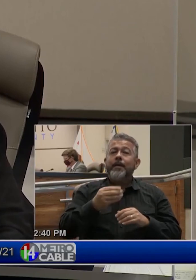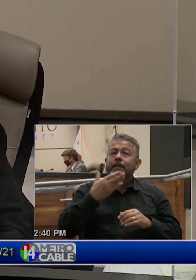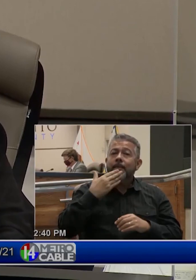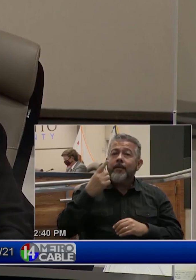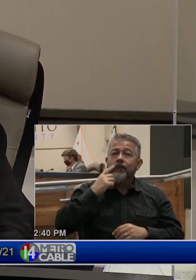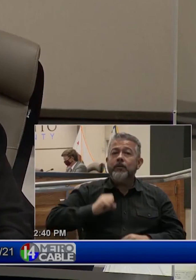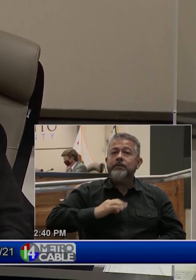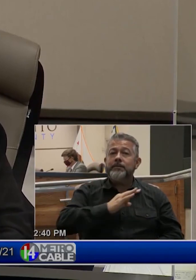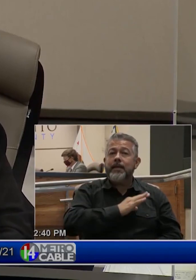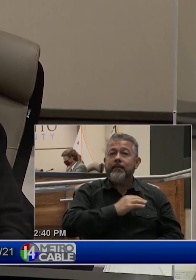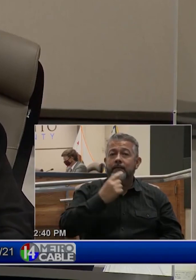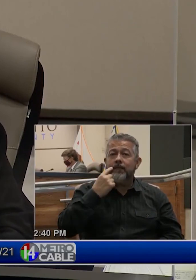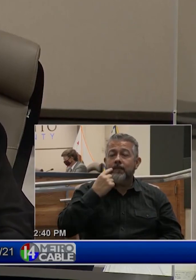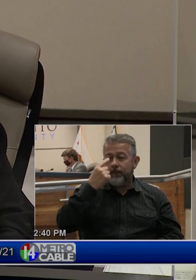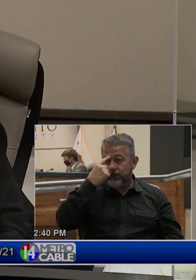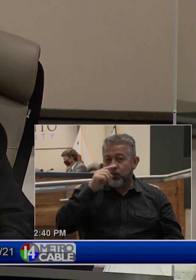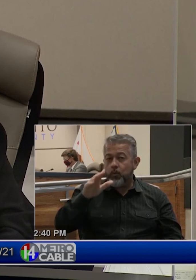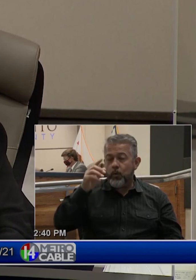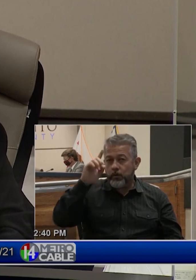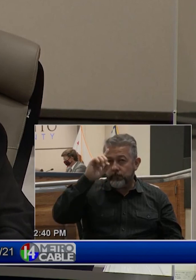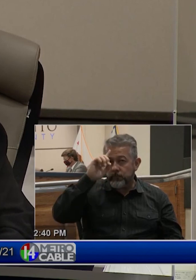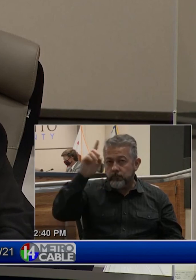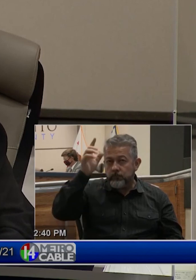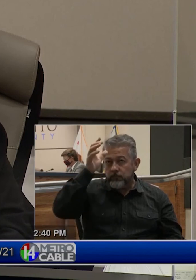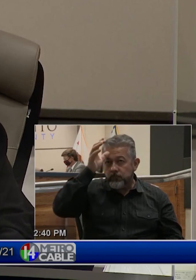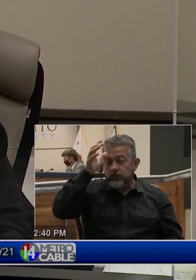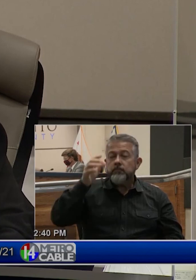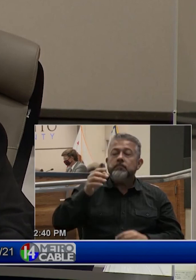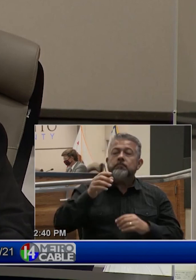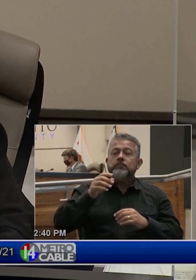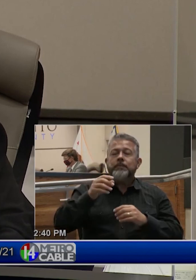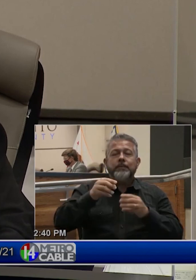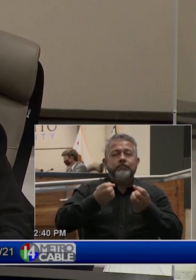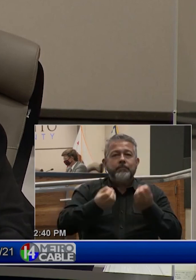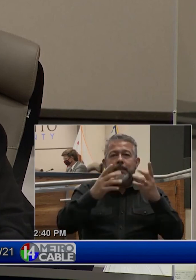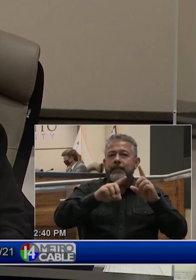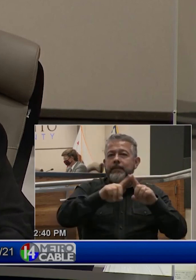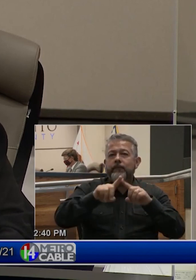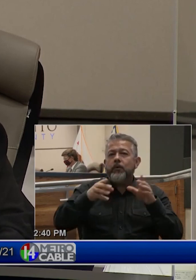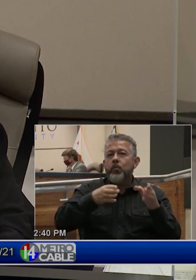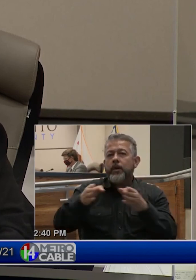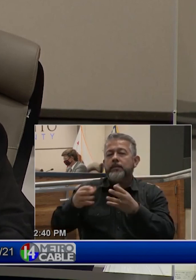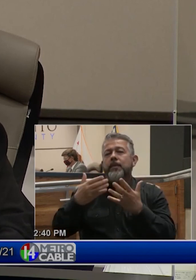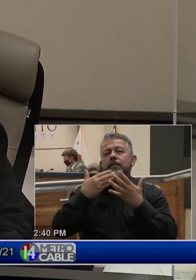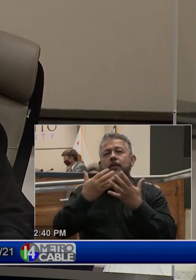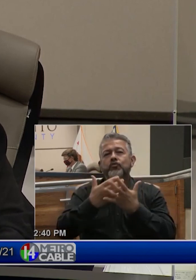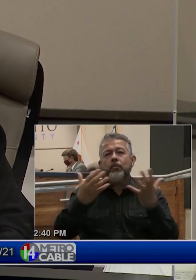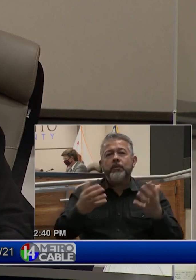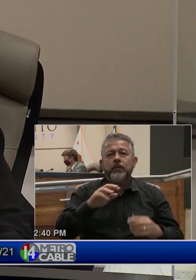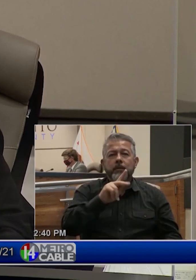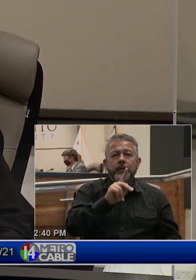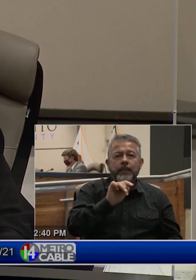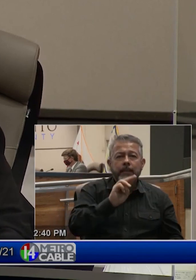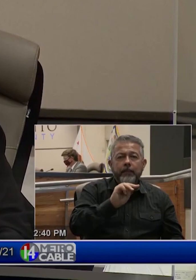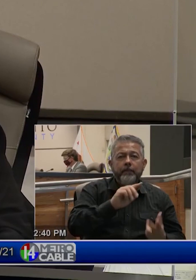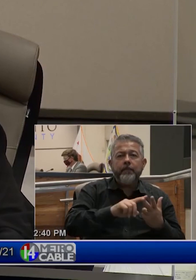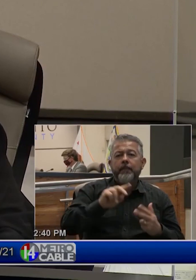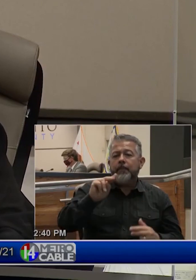ACKNOWLEDGE AND THANK STAFF FOR EXPERT EASE IN MANY WAYS AND TO